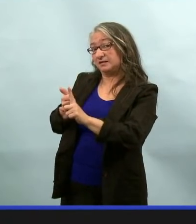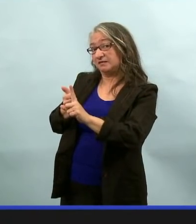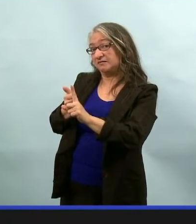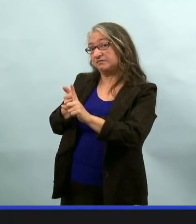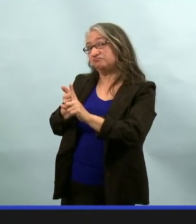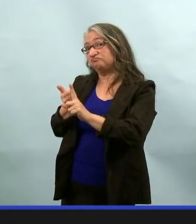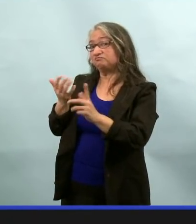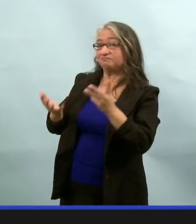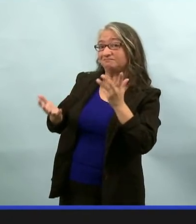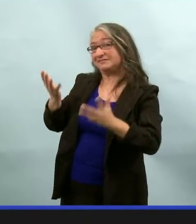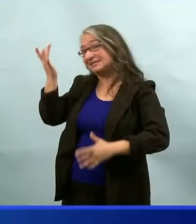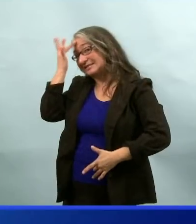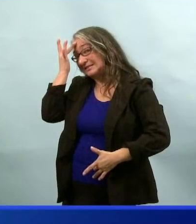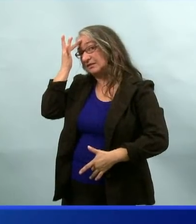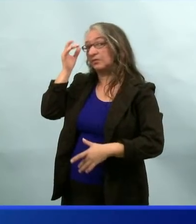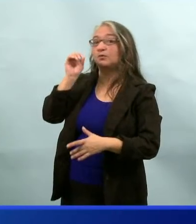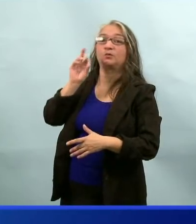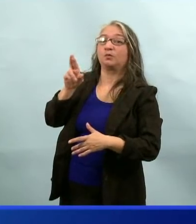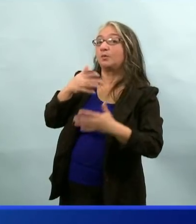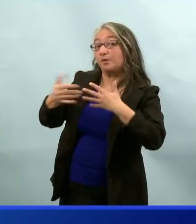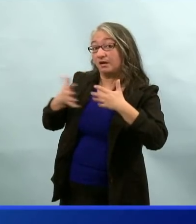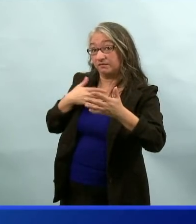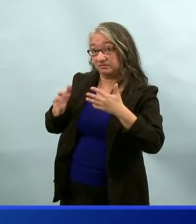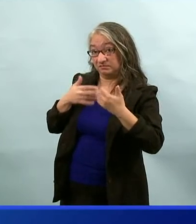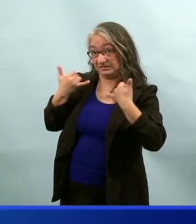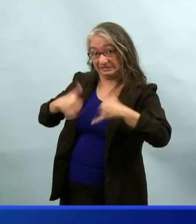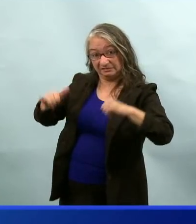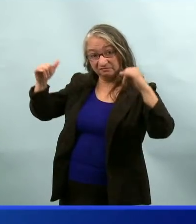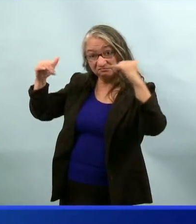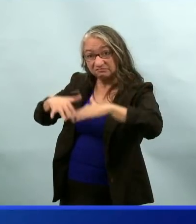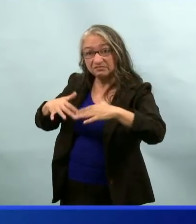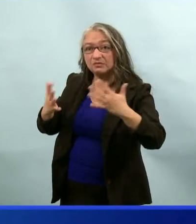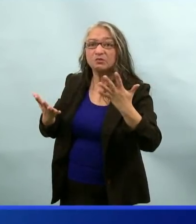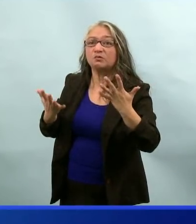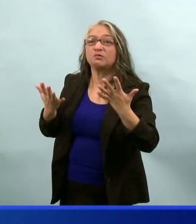just on the testing side when we look at asymptomatic testing you know rapid antigen